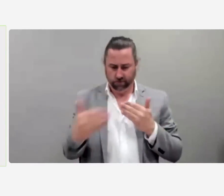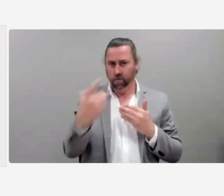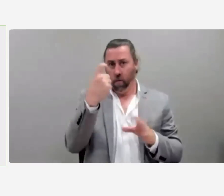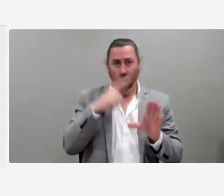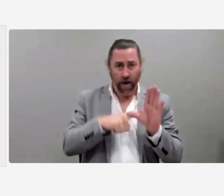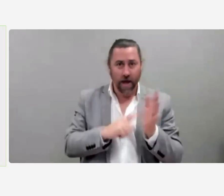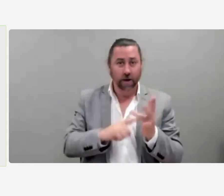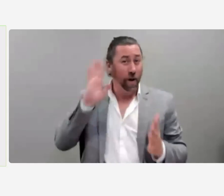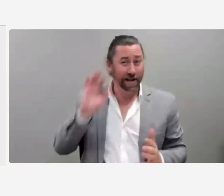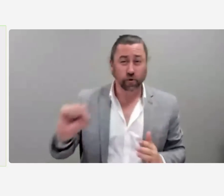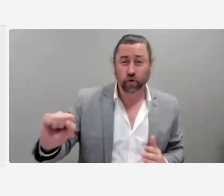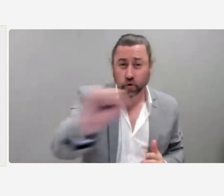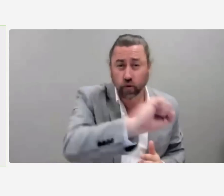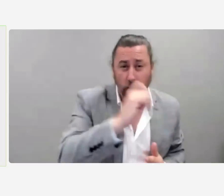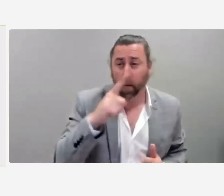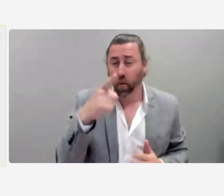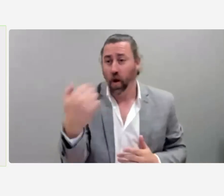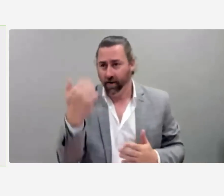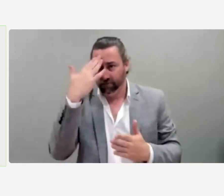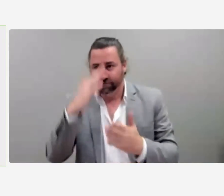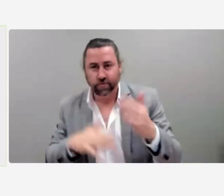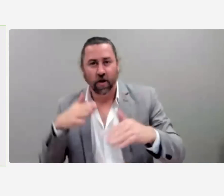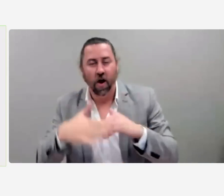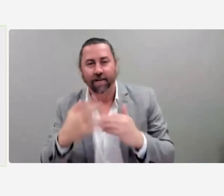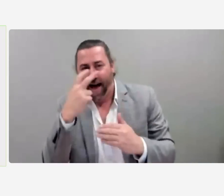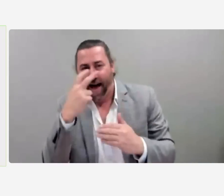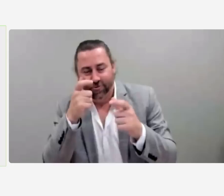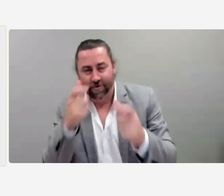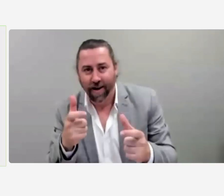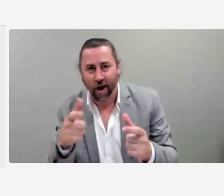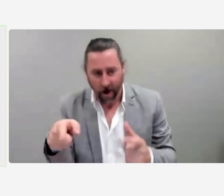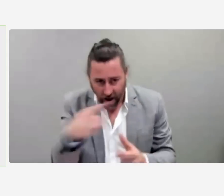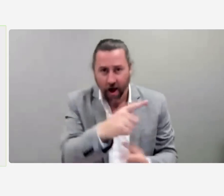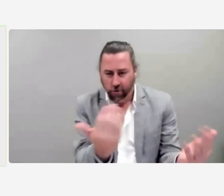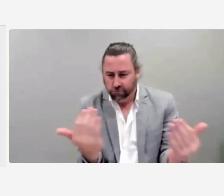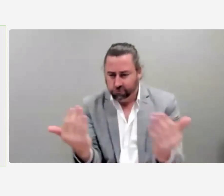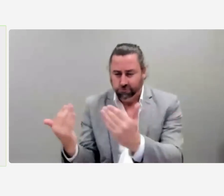the people who access aged care and the people who deliver it, to address your concerns.